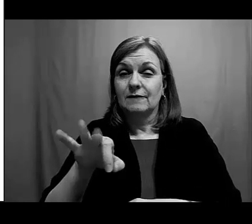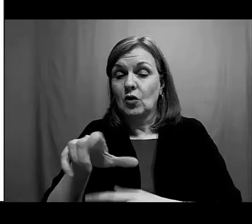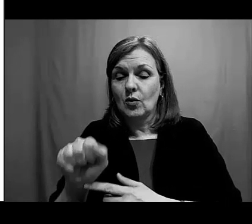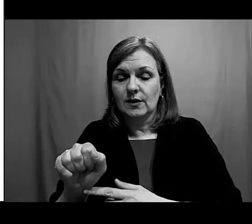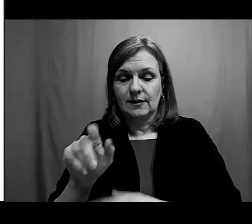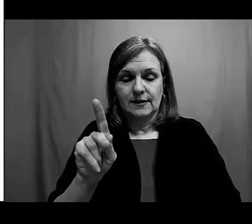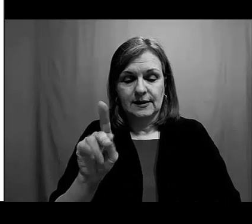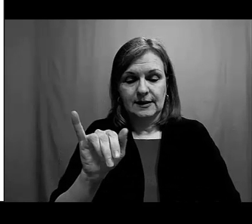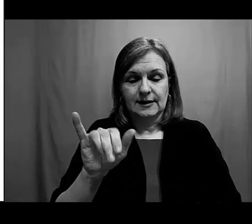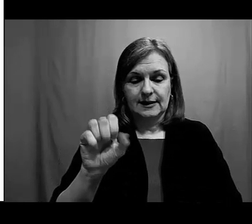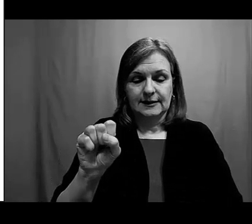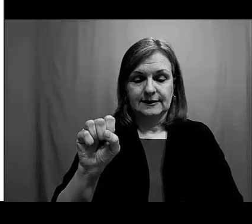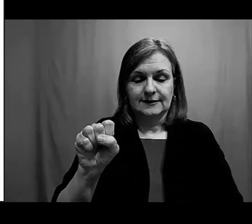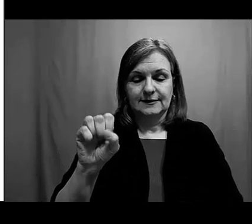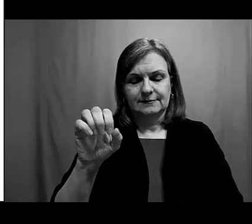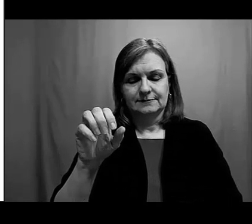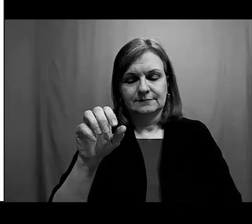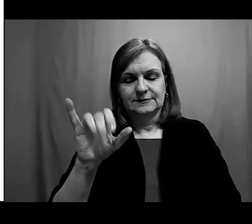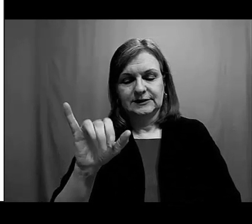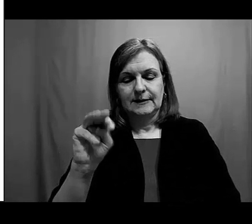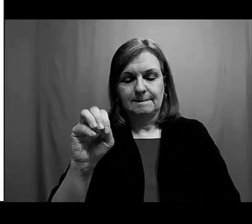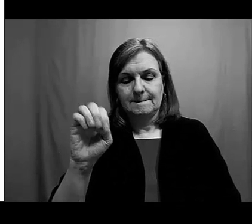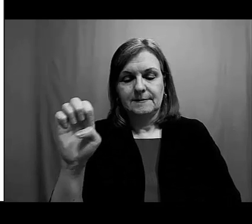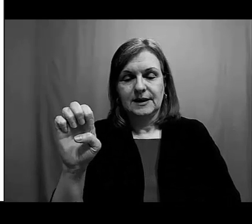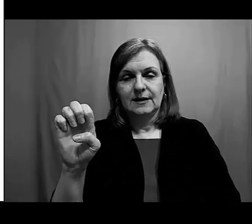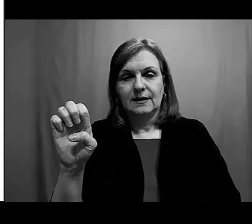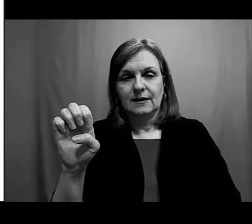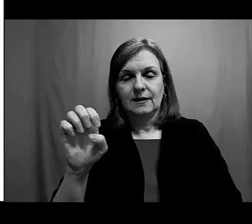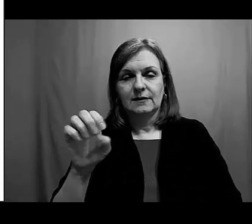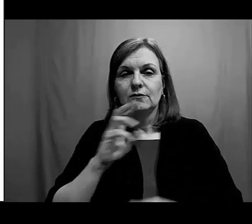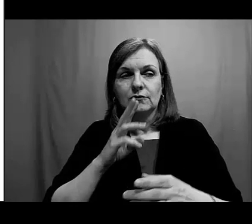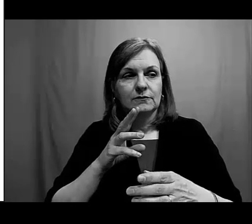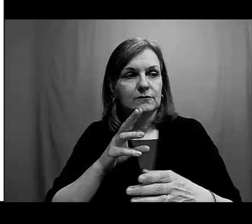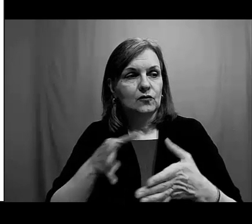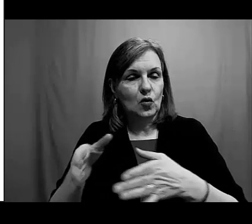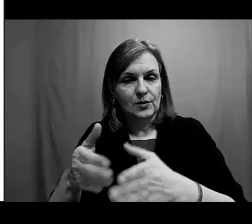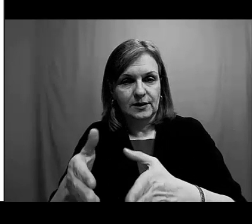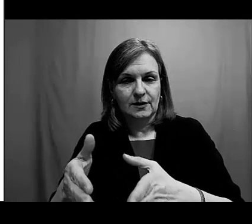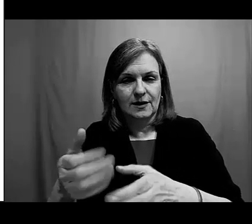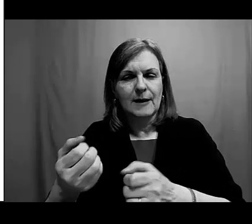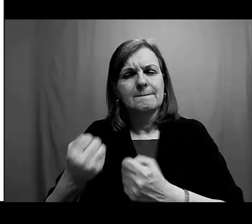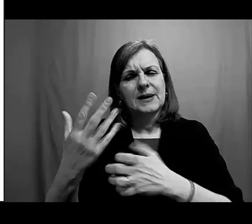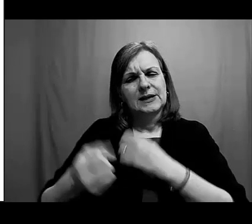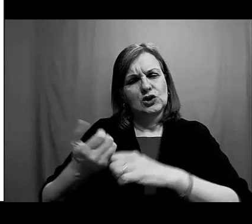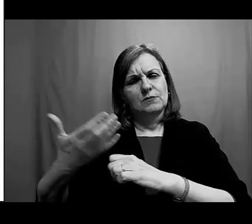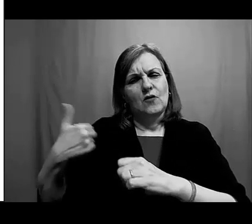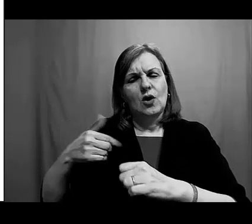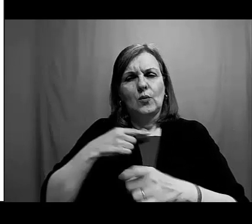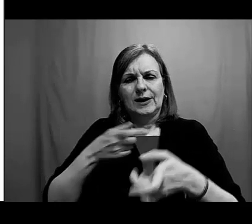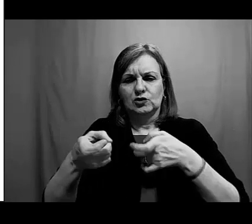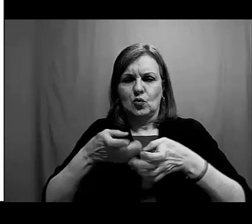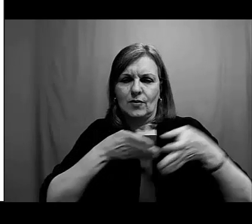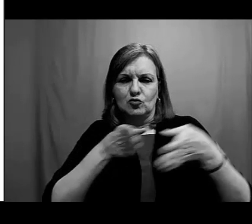in Florida and thinking about how for many years we've controlled its flow